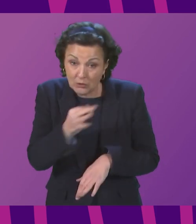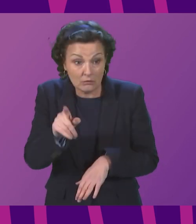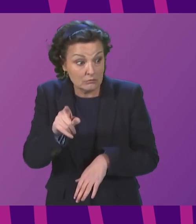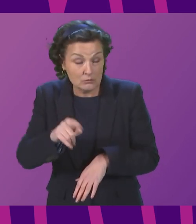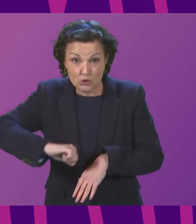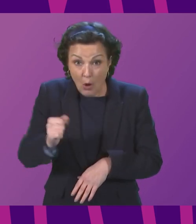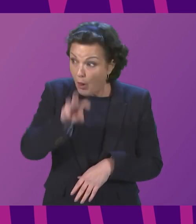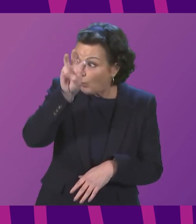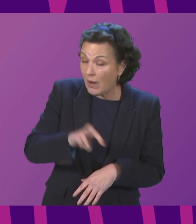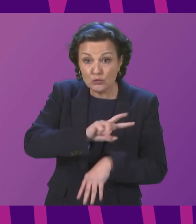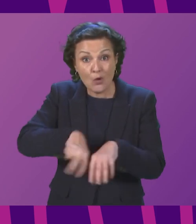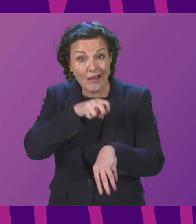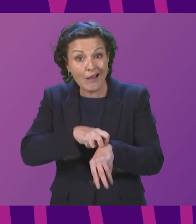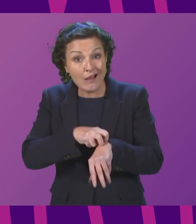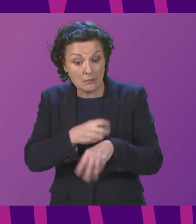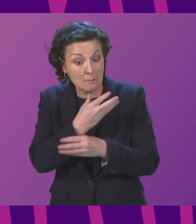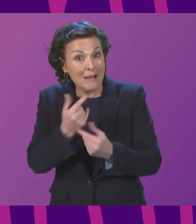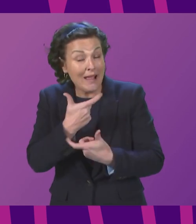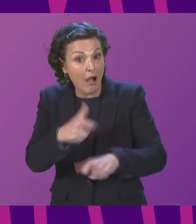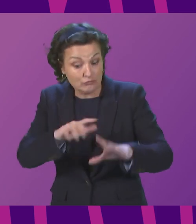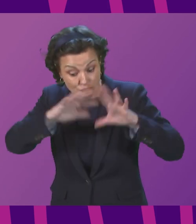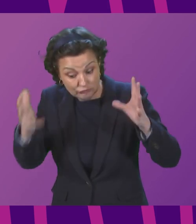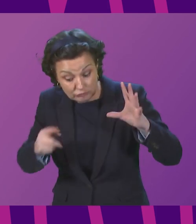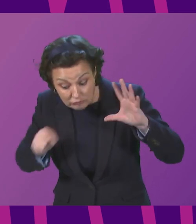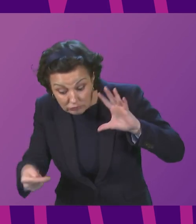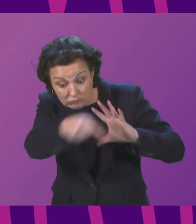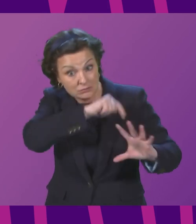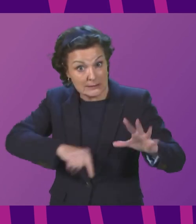Ireland and many countries across Europe and the world are all in a similar position of